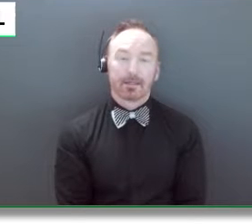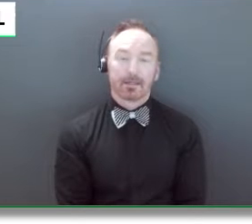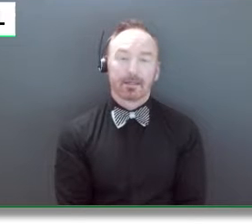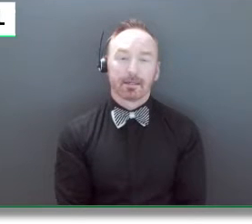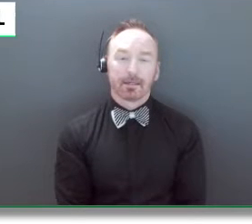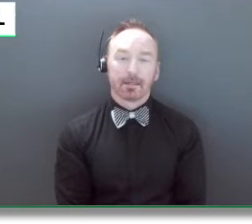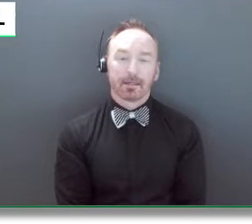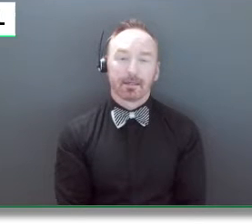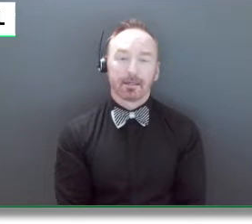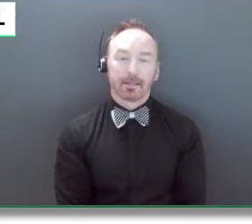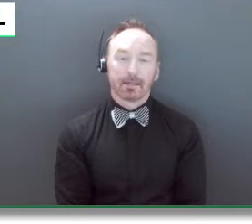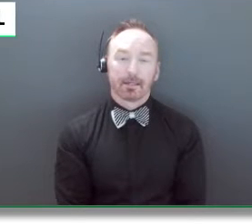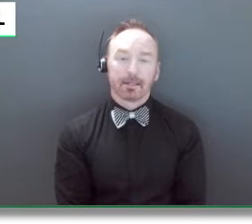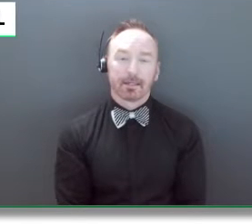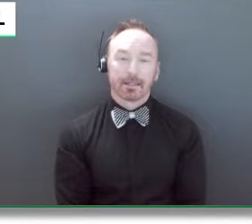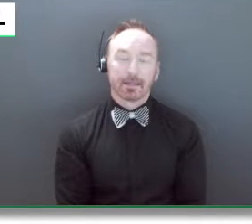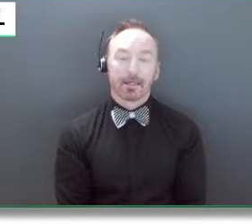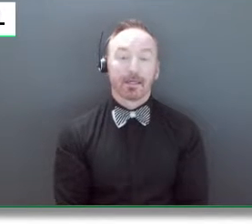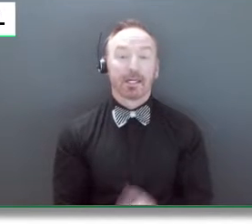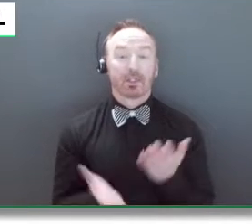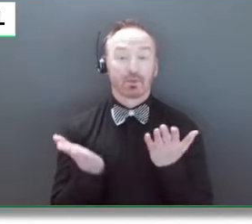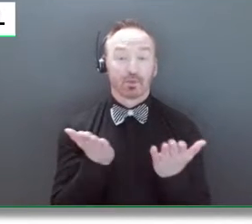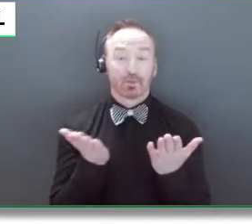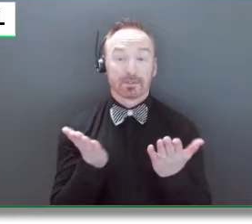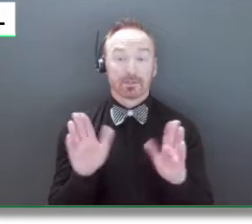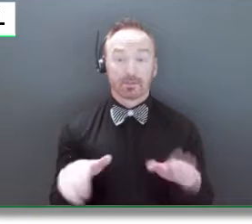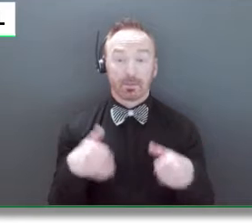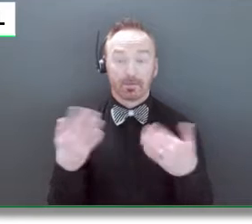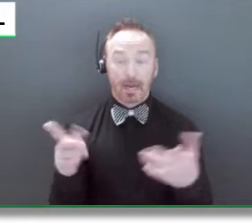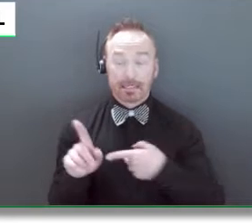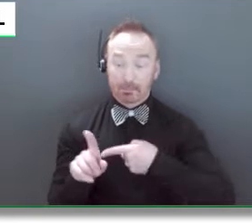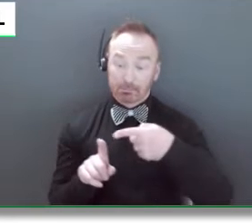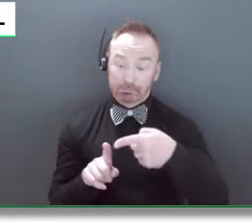being able to provide services in this industry, we are incredibly lucky. Over